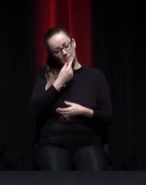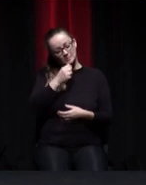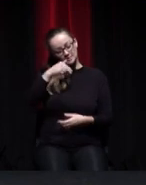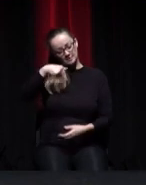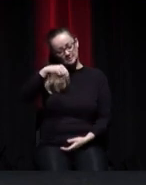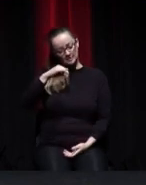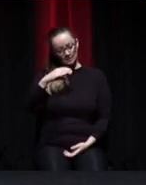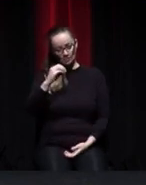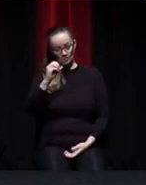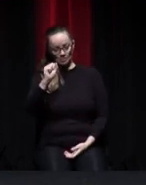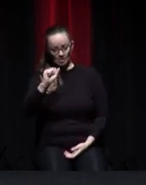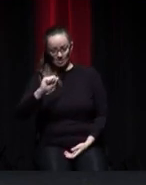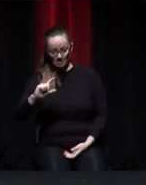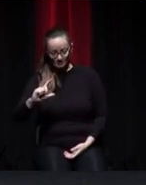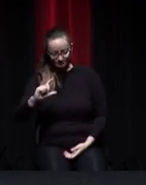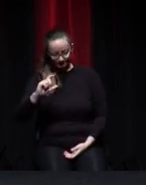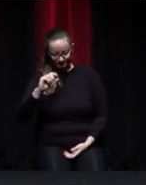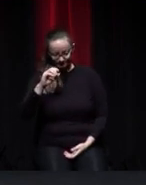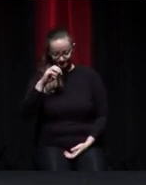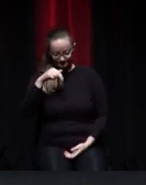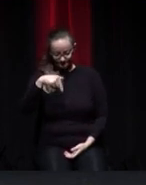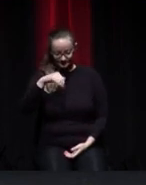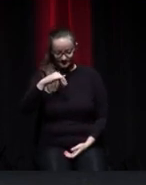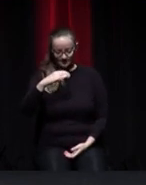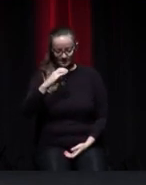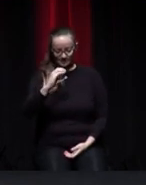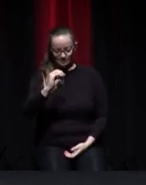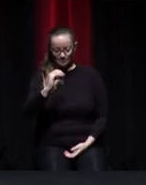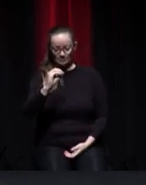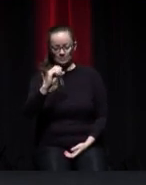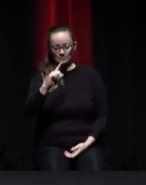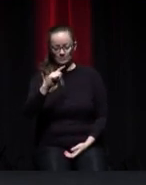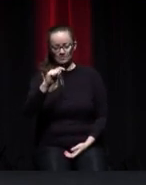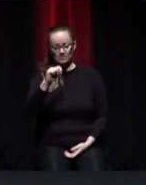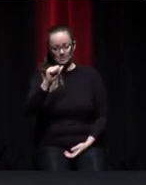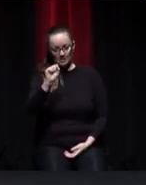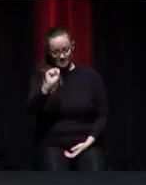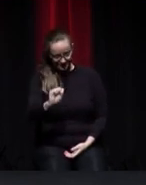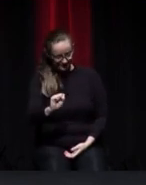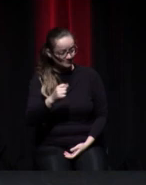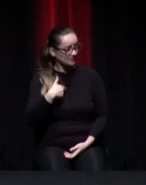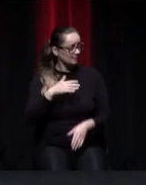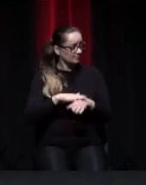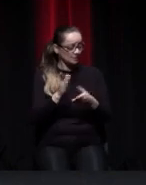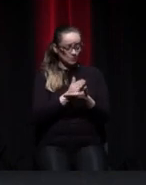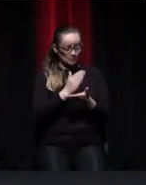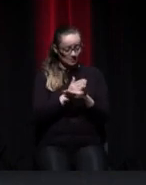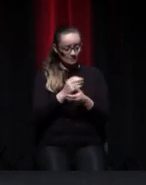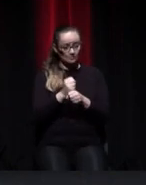back to the MIT days, published a book in 1994, called "Digital life" in Brazil.